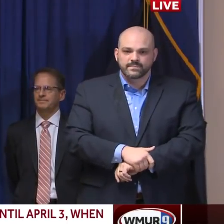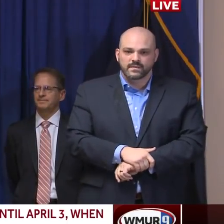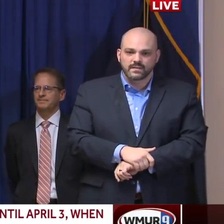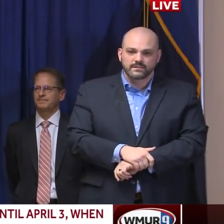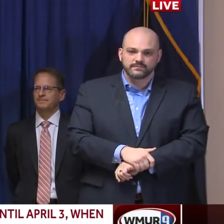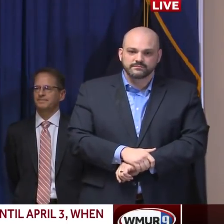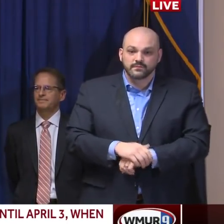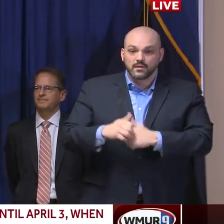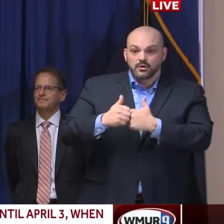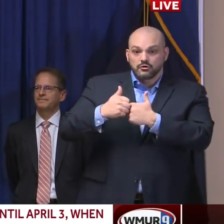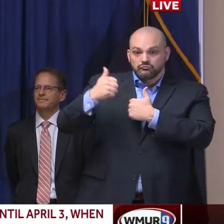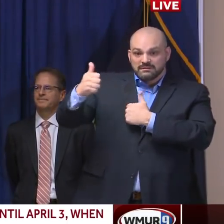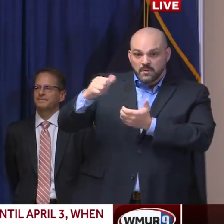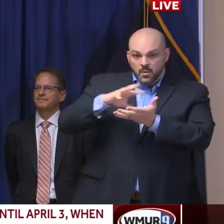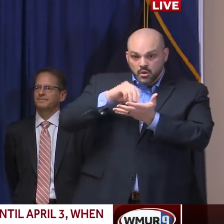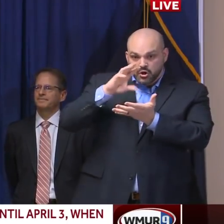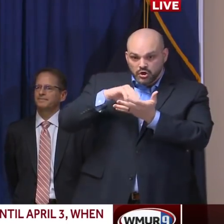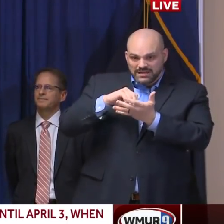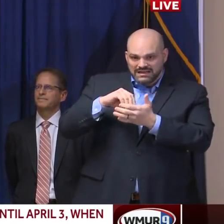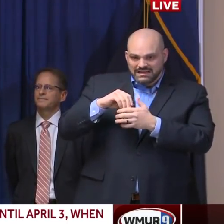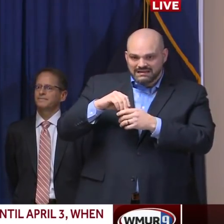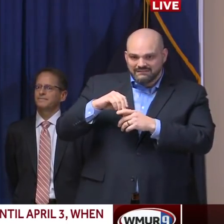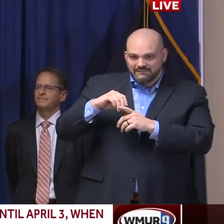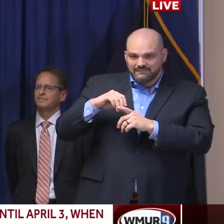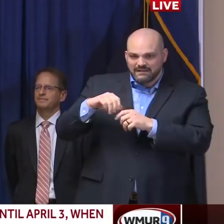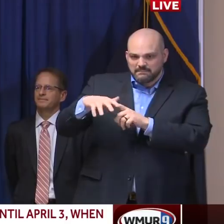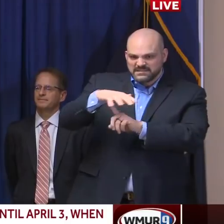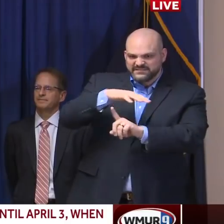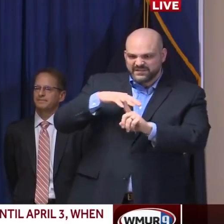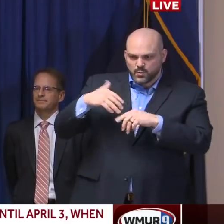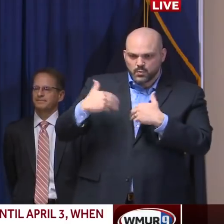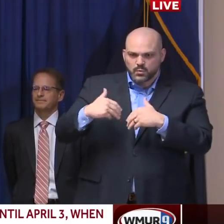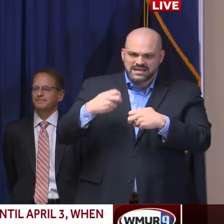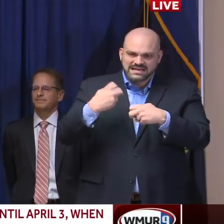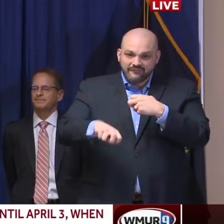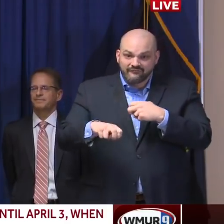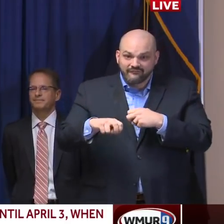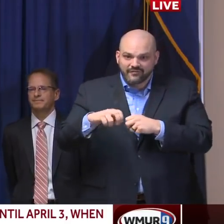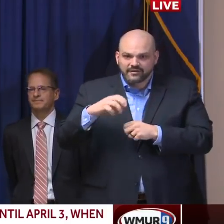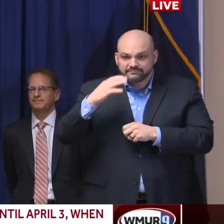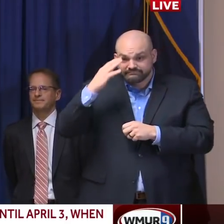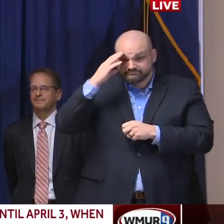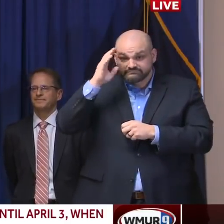SO WE DON’T TAKE TODAY’S ACTIONS REGARDING GOING INTO A REMOTE LEARNING ATMOSPHERE LIGHTLY.